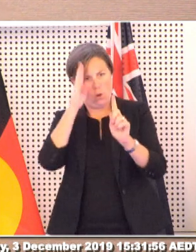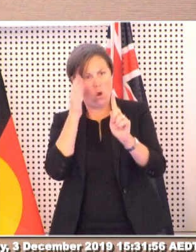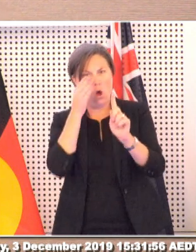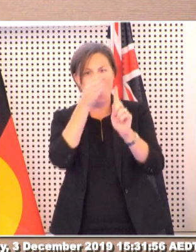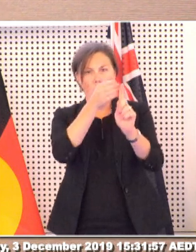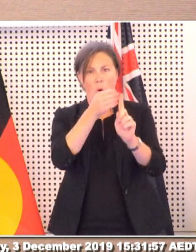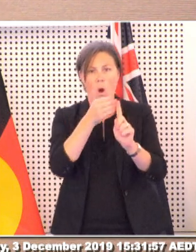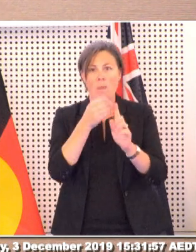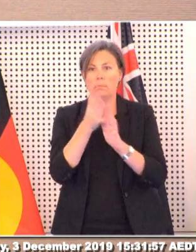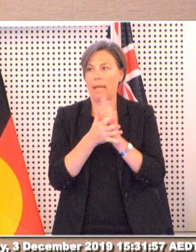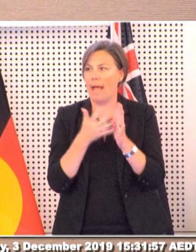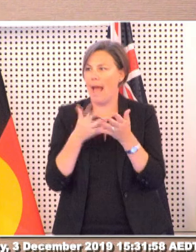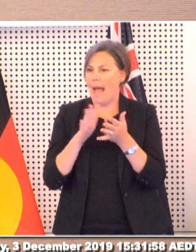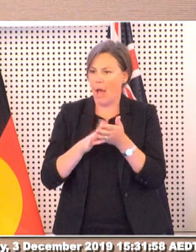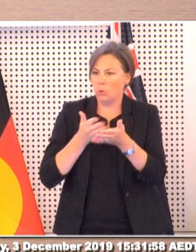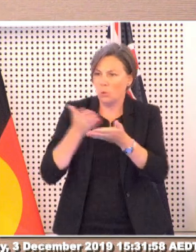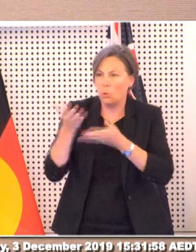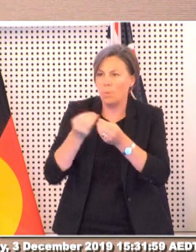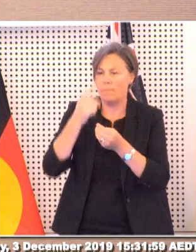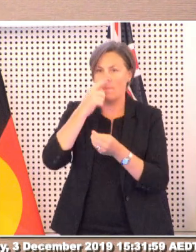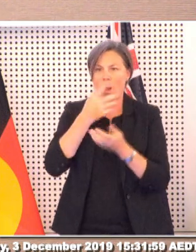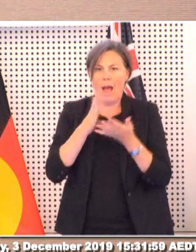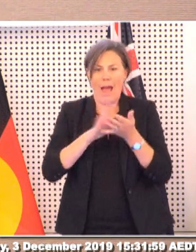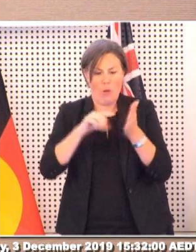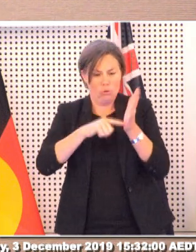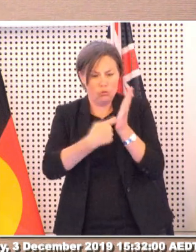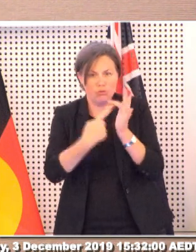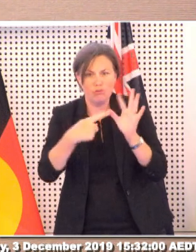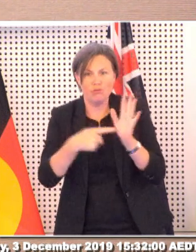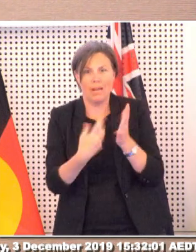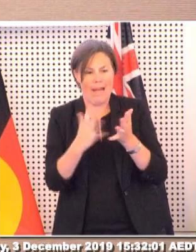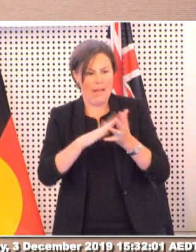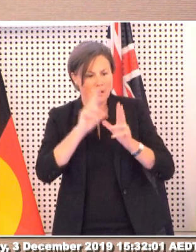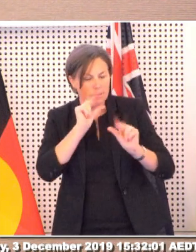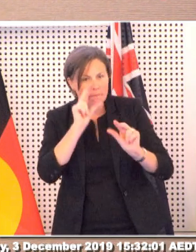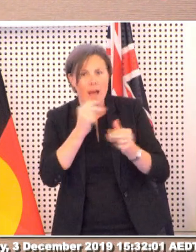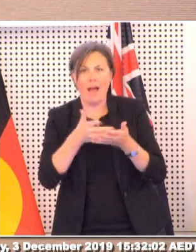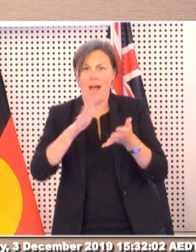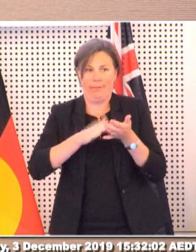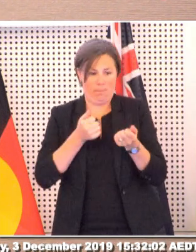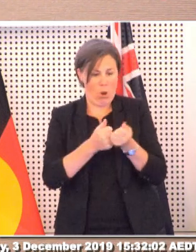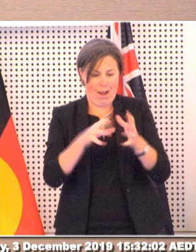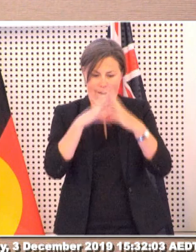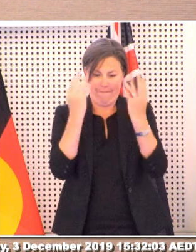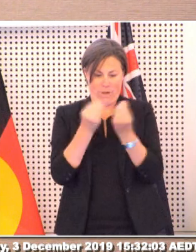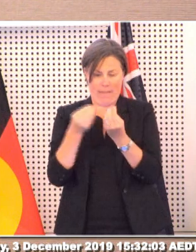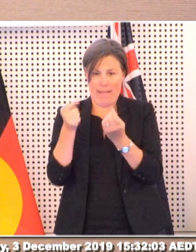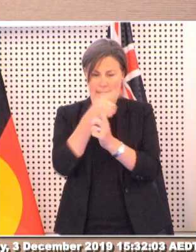So – but you can put all of that material, as we’ve heard earlier in the day, into